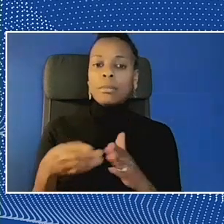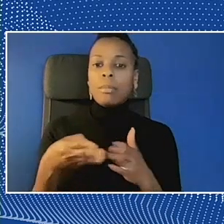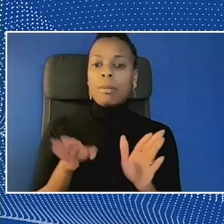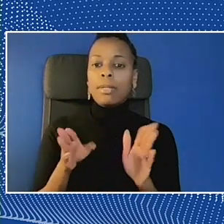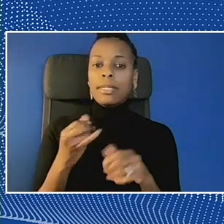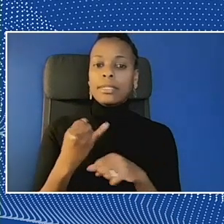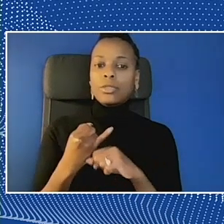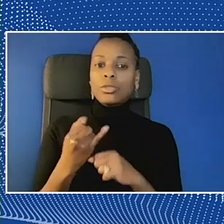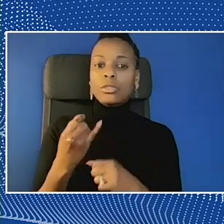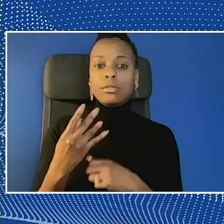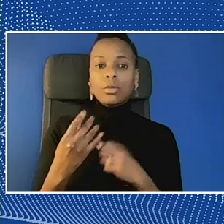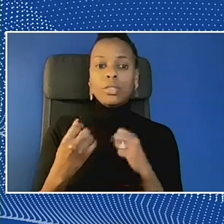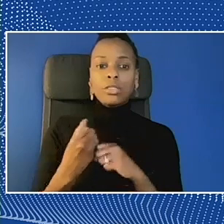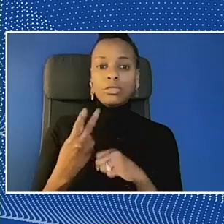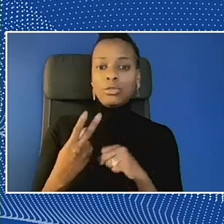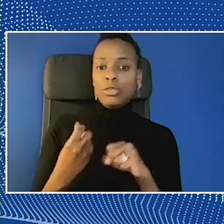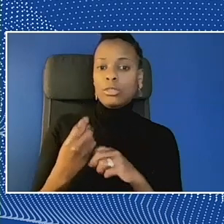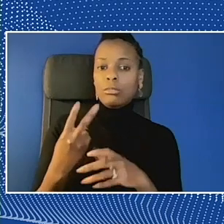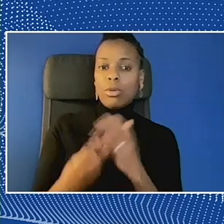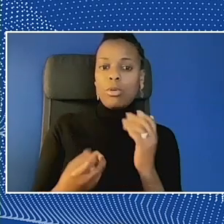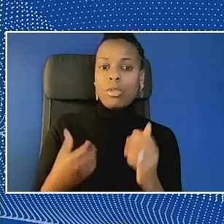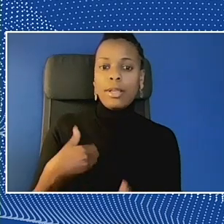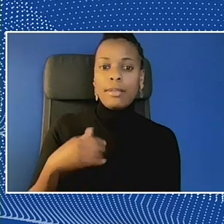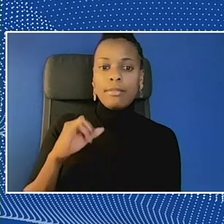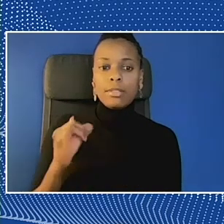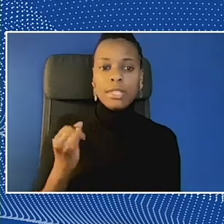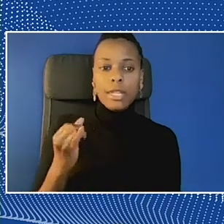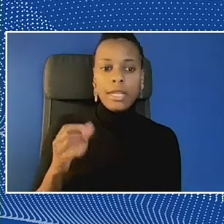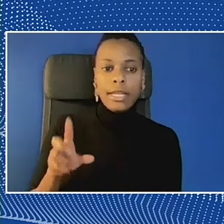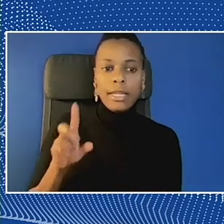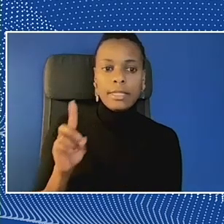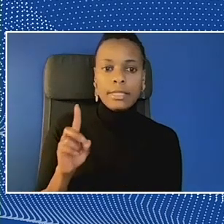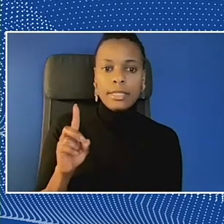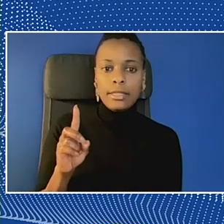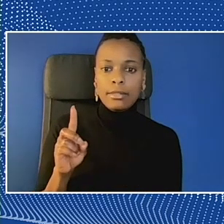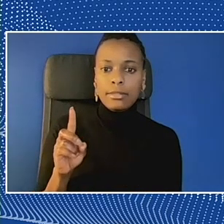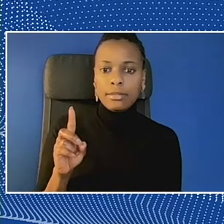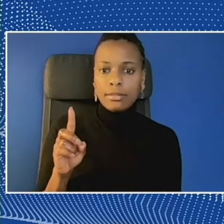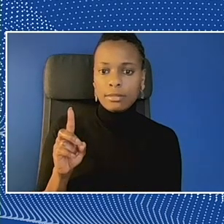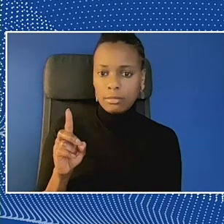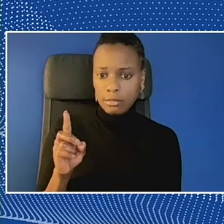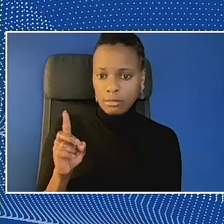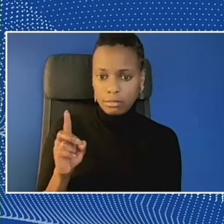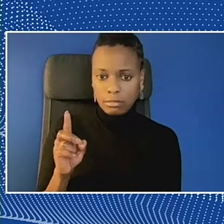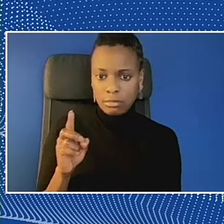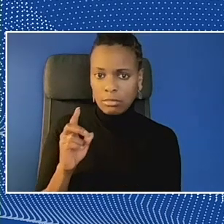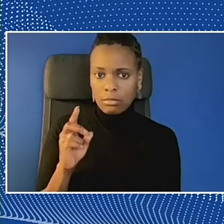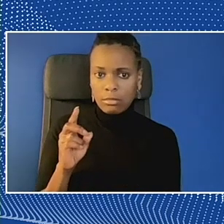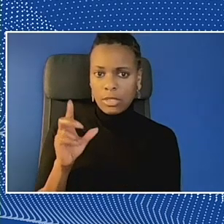J.D. LaRock. I don't think Dr. LaRock has joined us yet either.